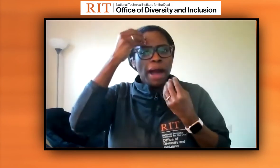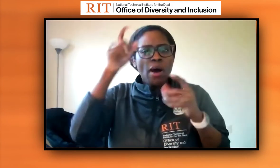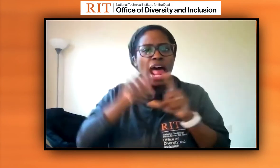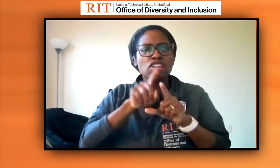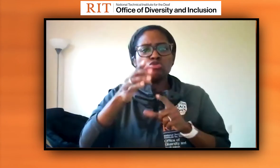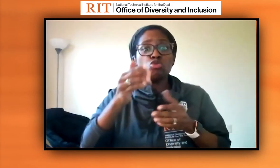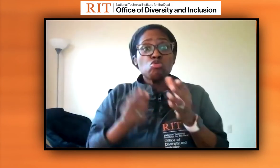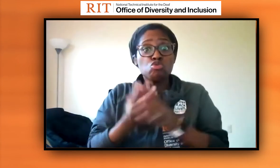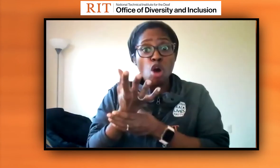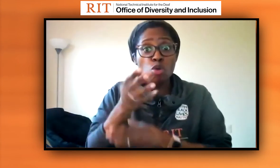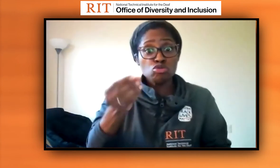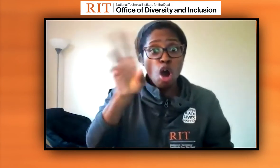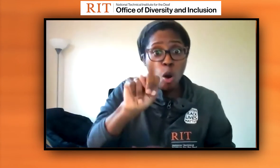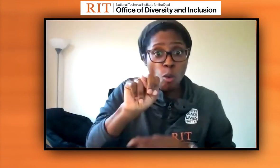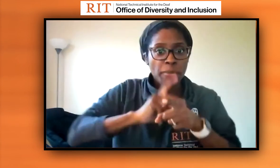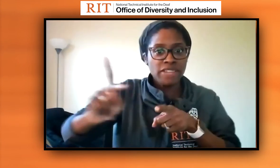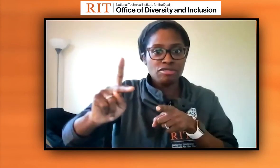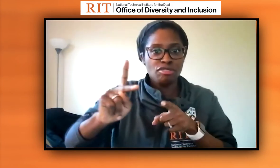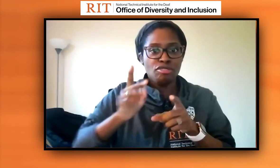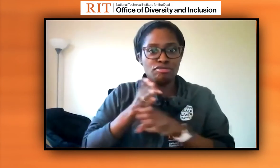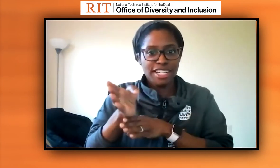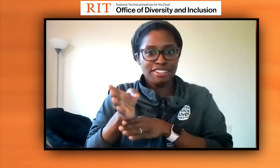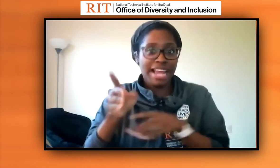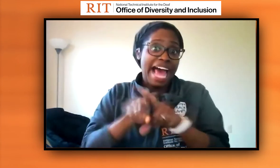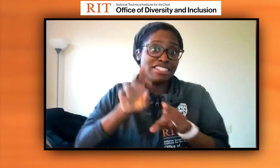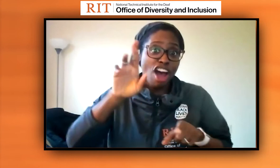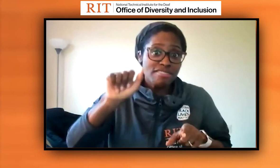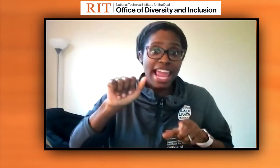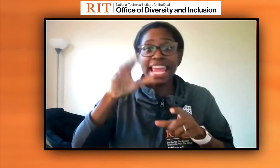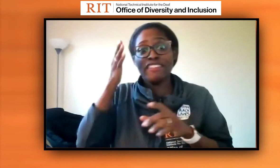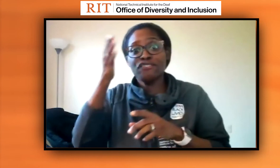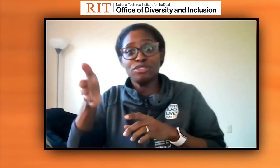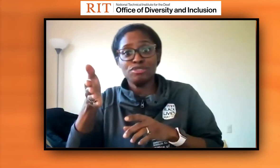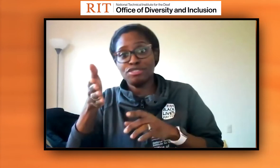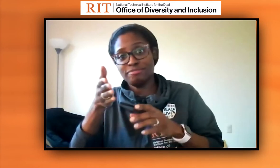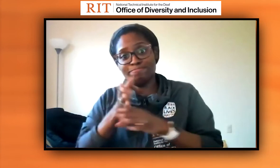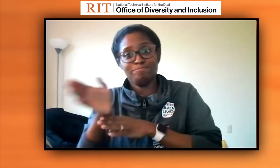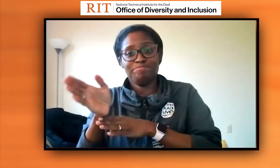As you grow your own professional career, as you grow as a person, as an RA, etc., etc.,